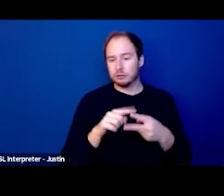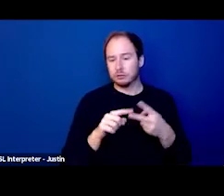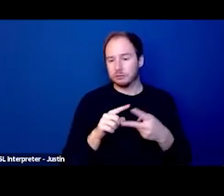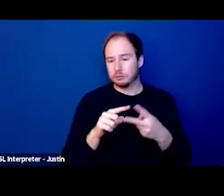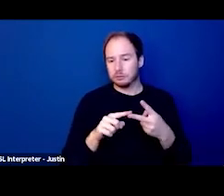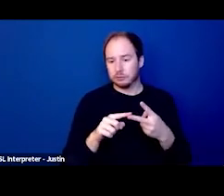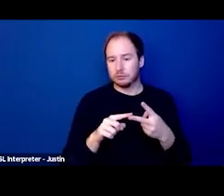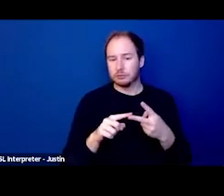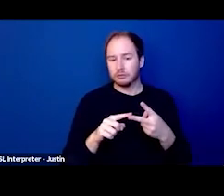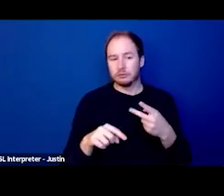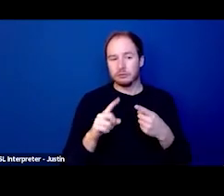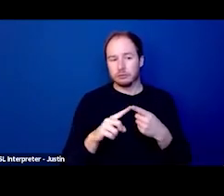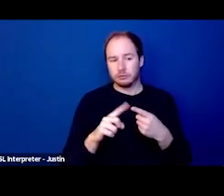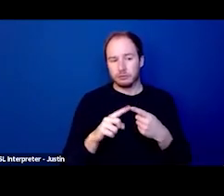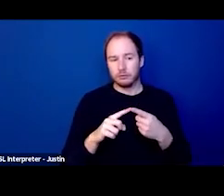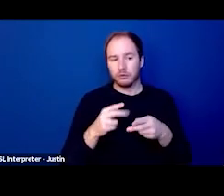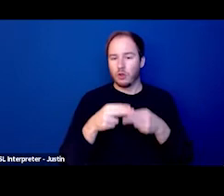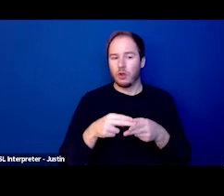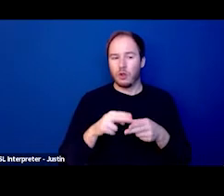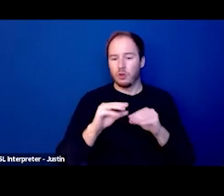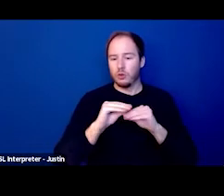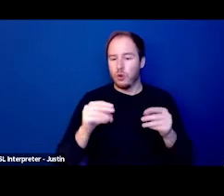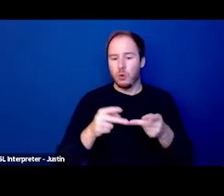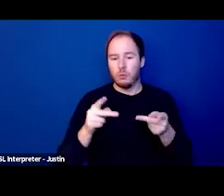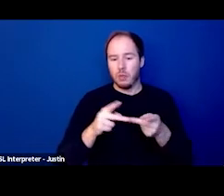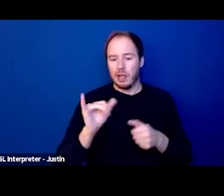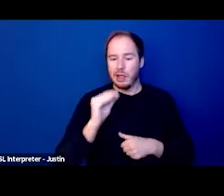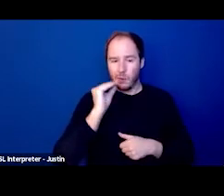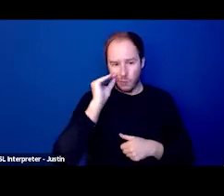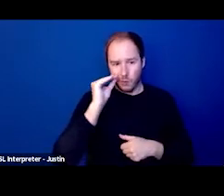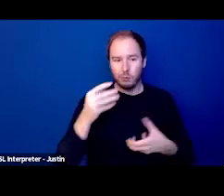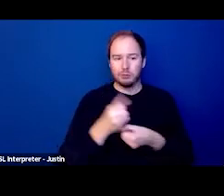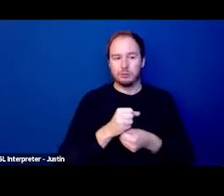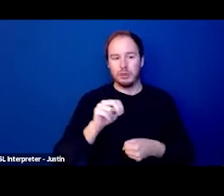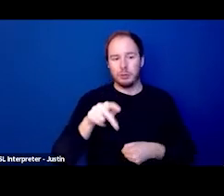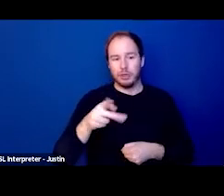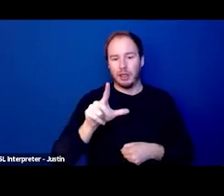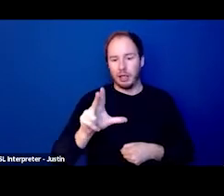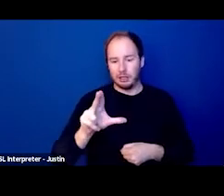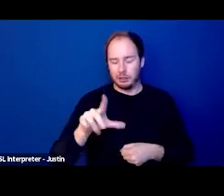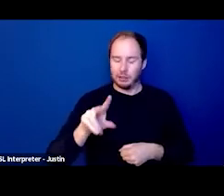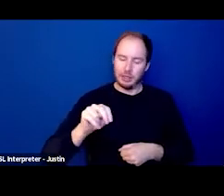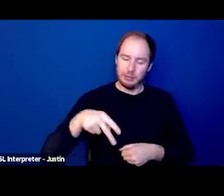we have, one is No Place Like Home. That's actually a fairly recent project. We got that a couple years ago.